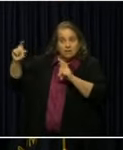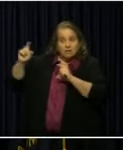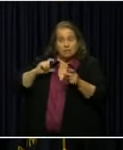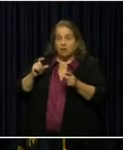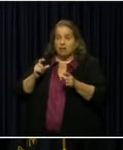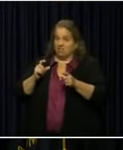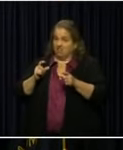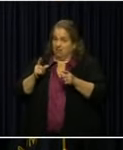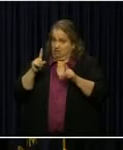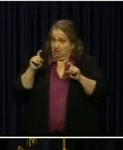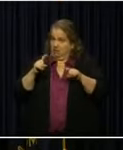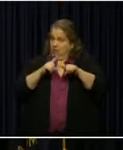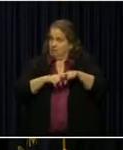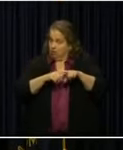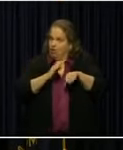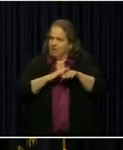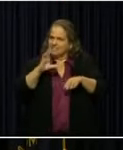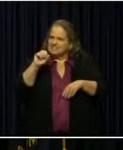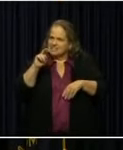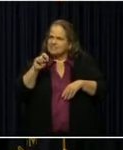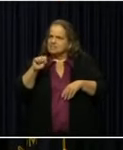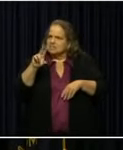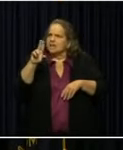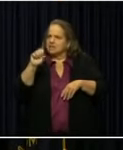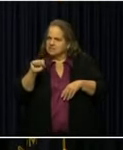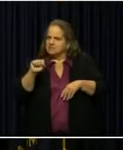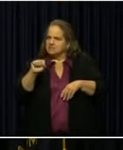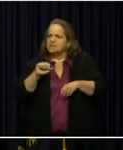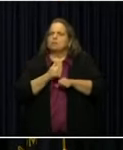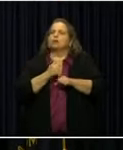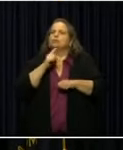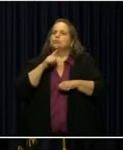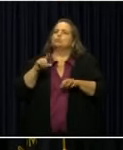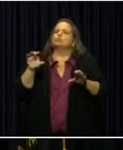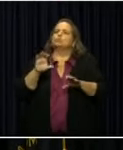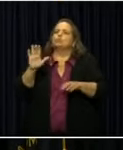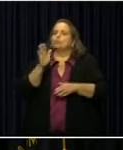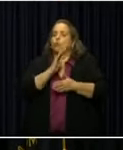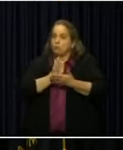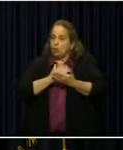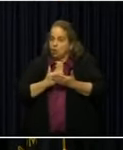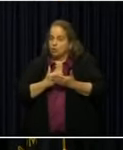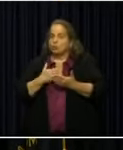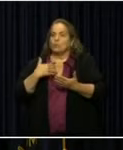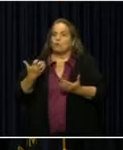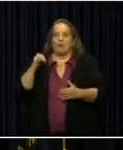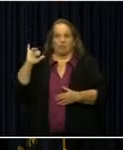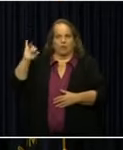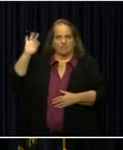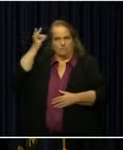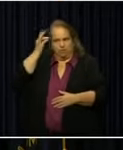COMES WITH ITS OWN CHALLENGES. IT'S THE COLOR OF COMPASSION,